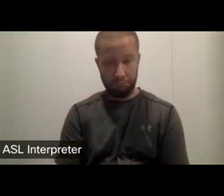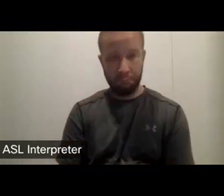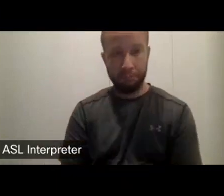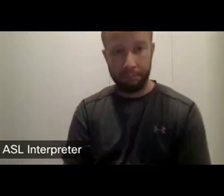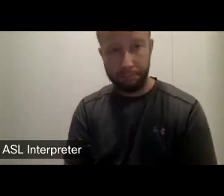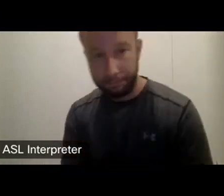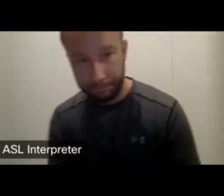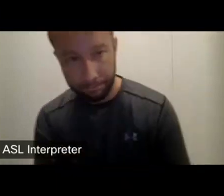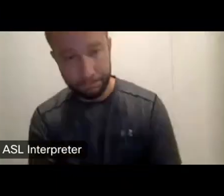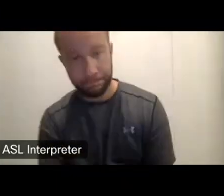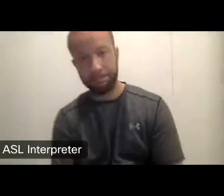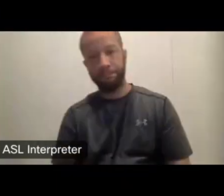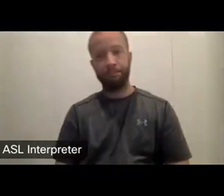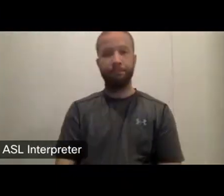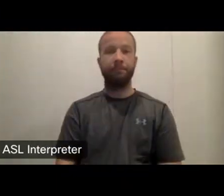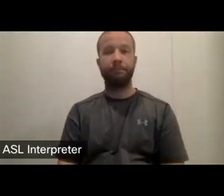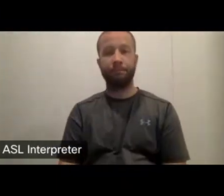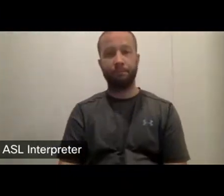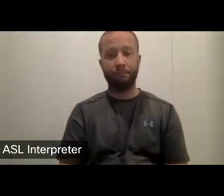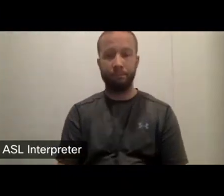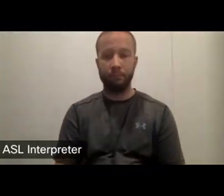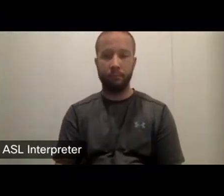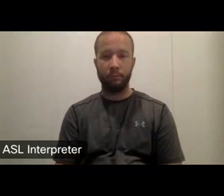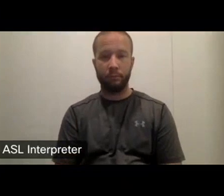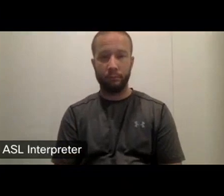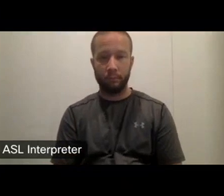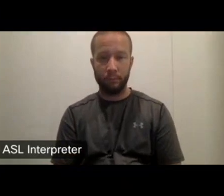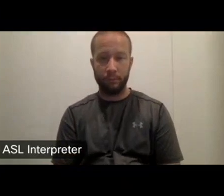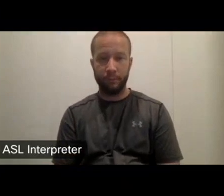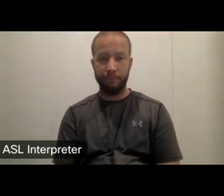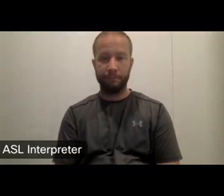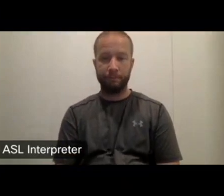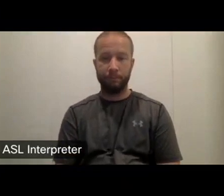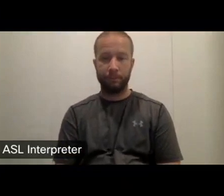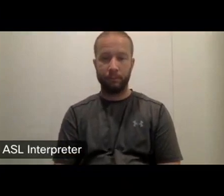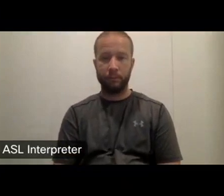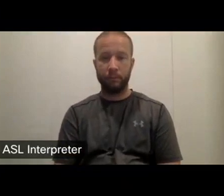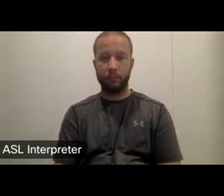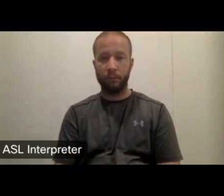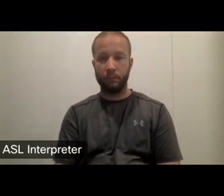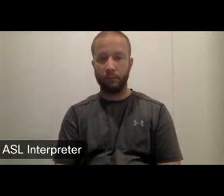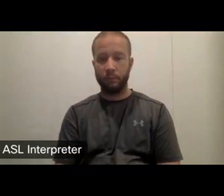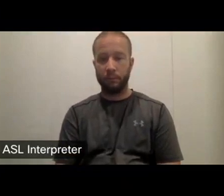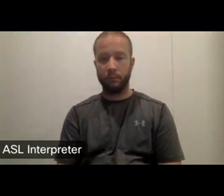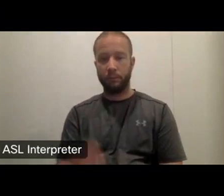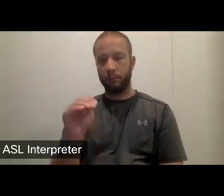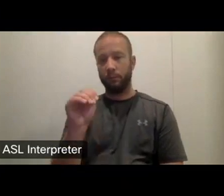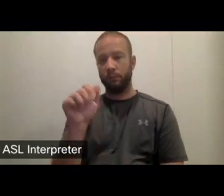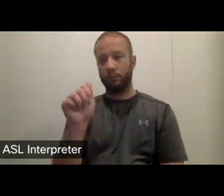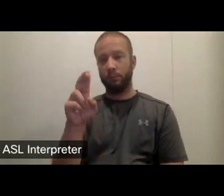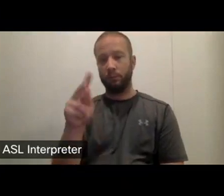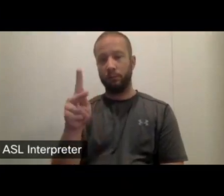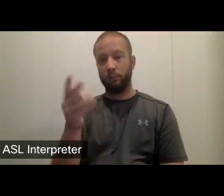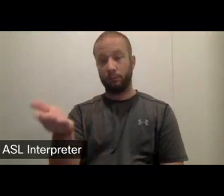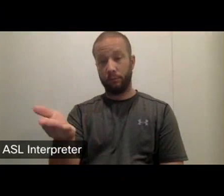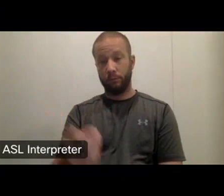that the next caller yes our next hand that was raised is Mark Sussman you should now be